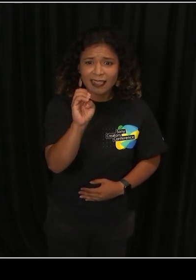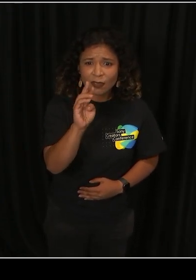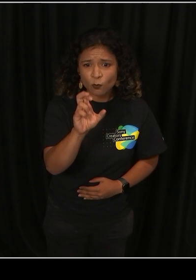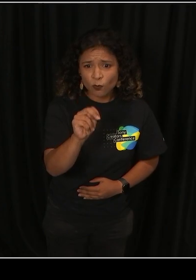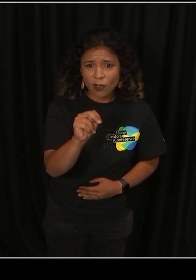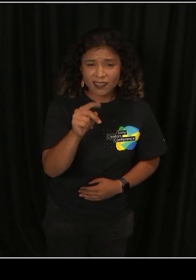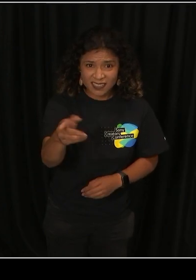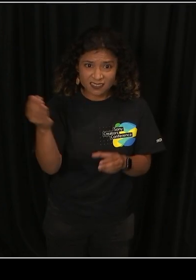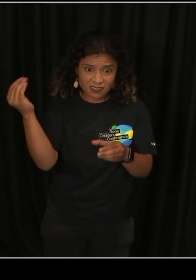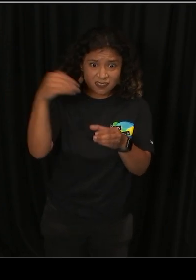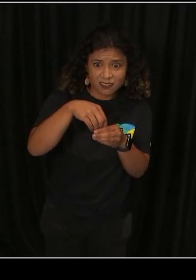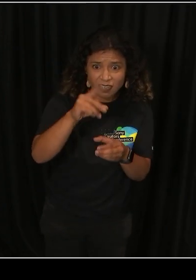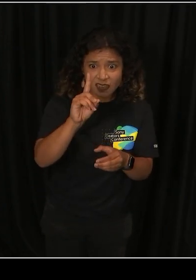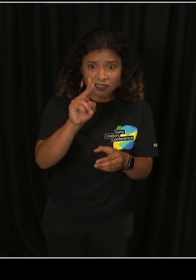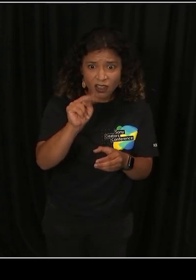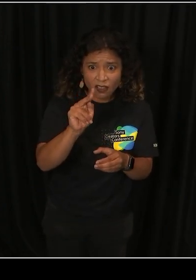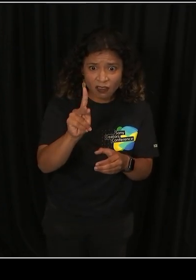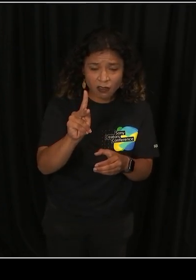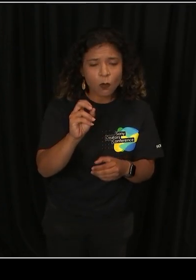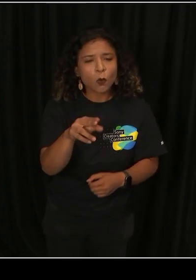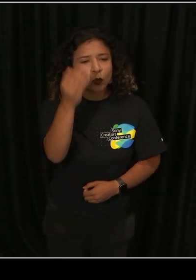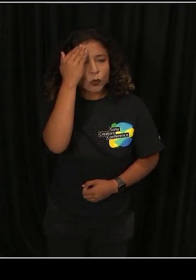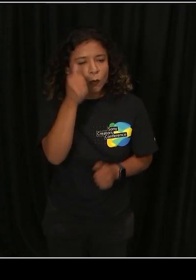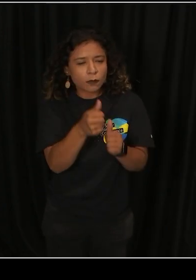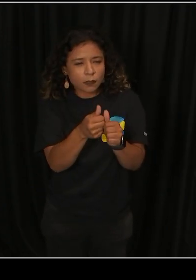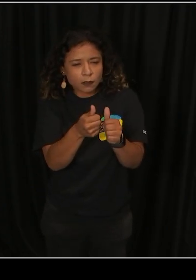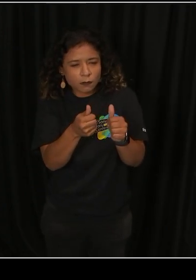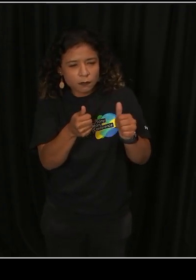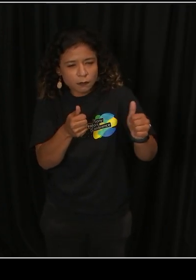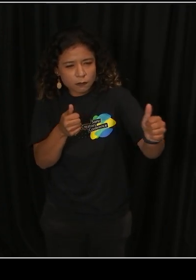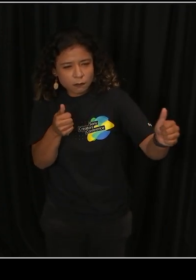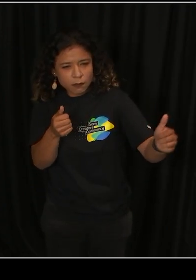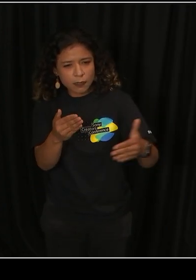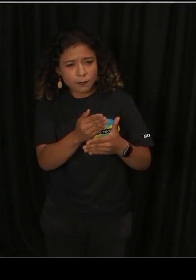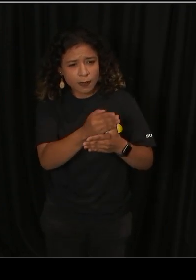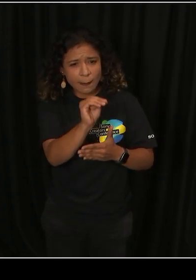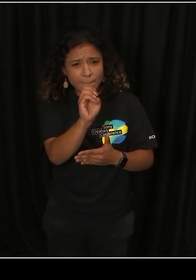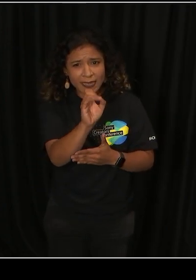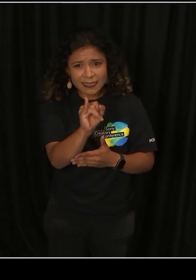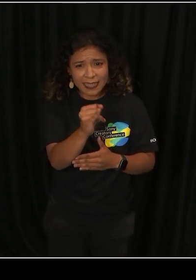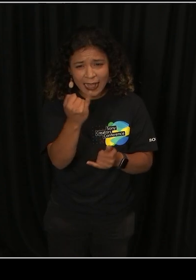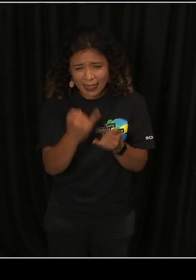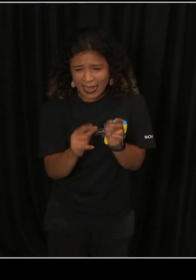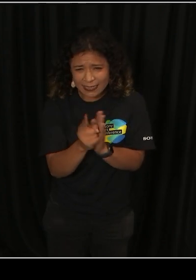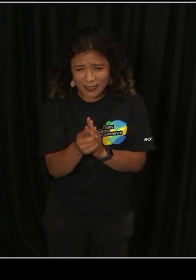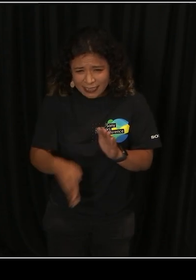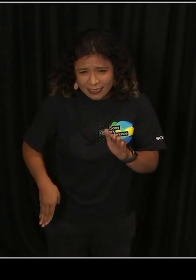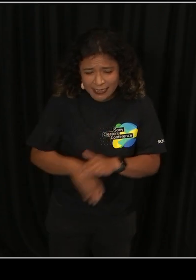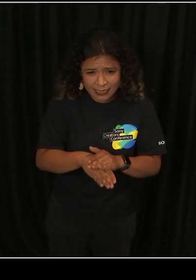Or how about knowing the distance between Lionel Messi's last minute free kick was to being blocked?